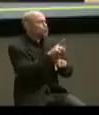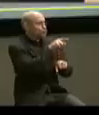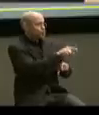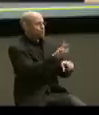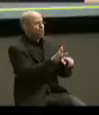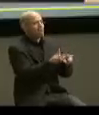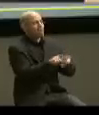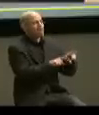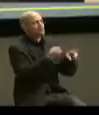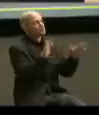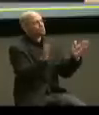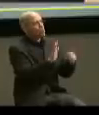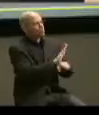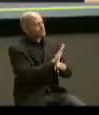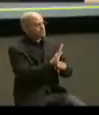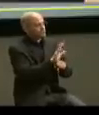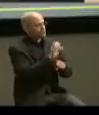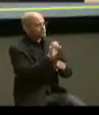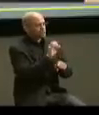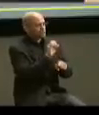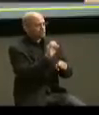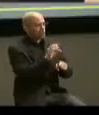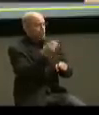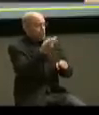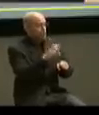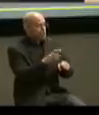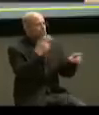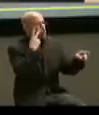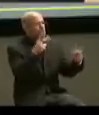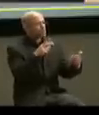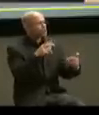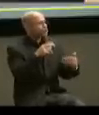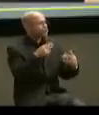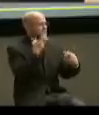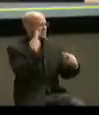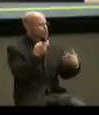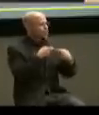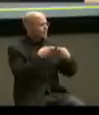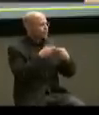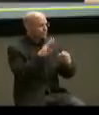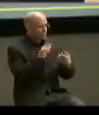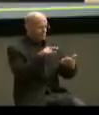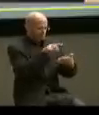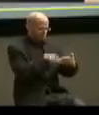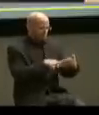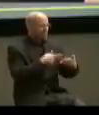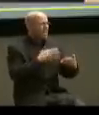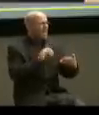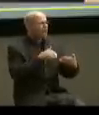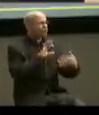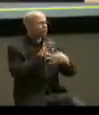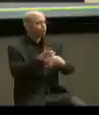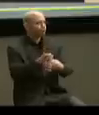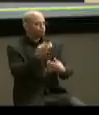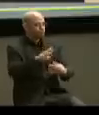BUSINESS OWNER ARE HOLDING ELECTRICITY BILLS SAYING I'M SEEING THIS HERE, HOW DOES THIS TRANSLATE INTO AN INVENTORY?